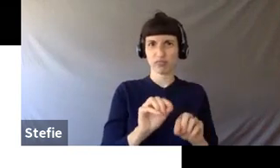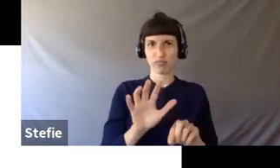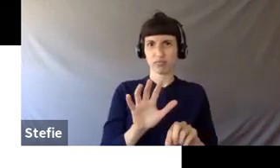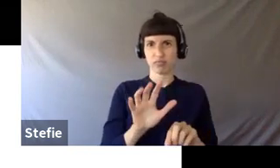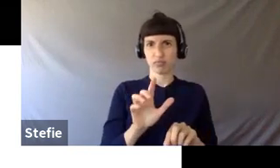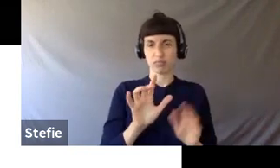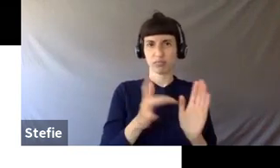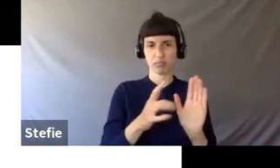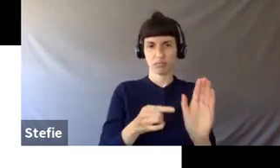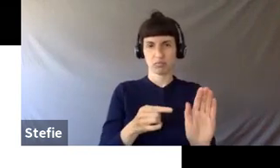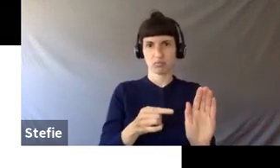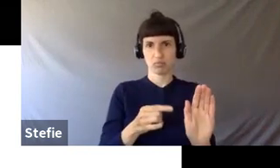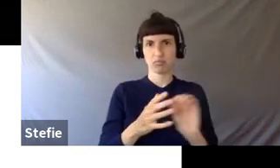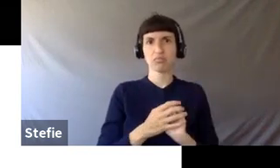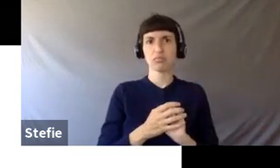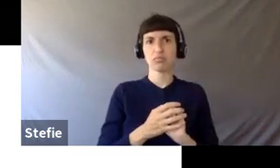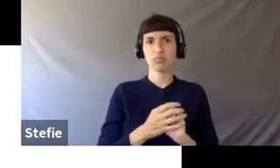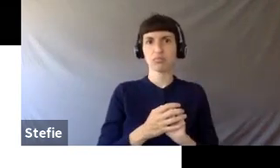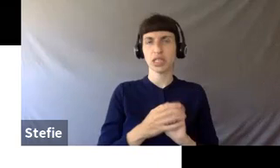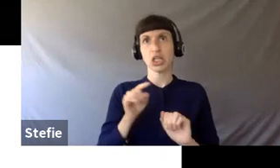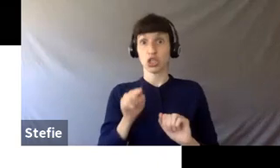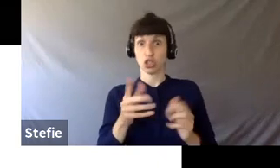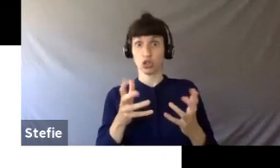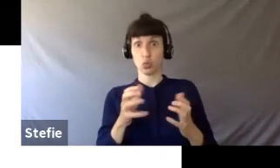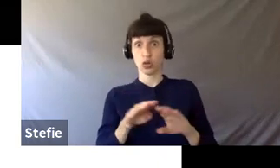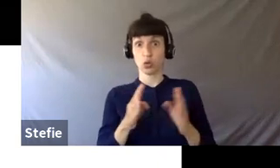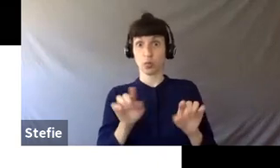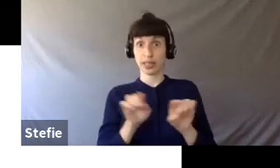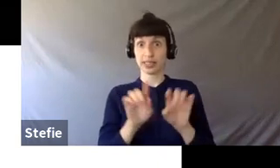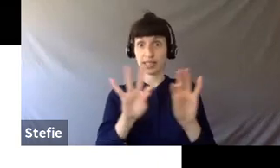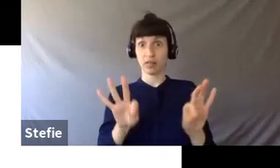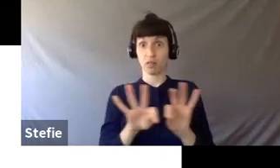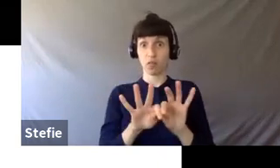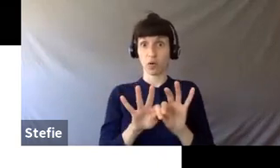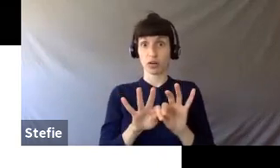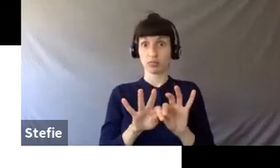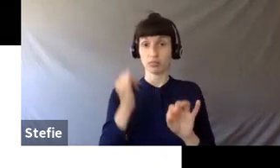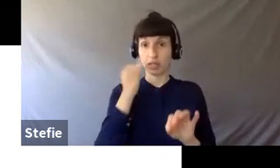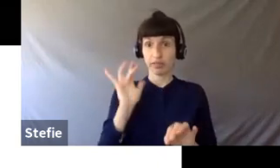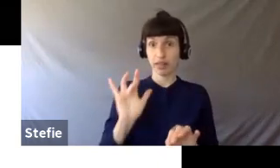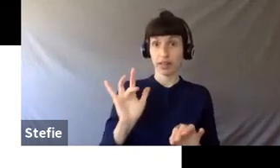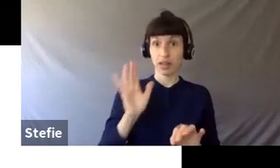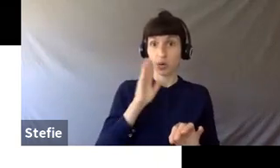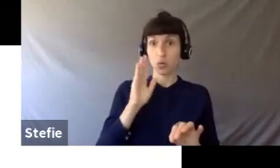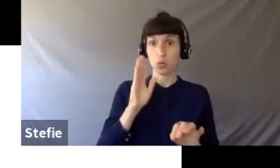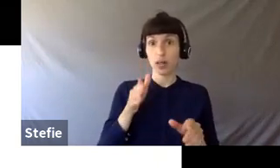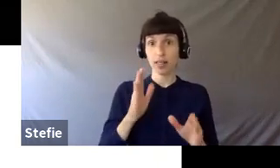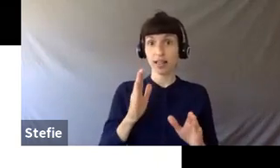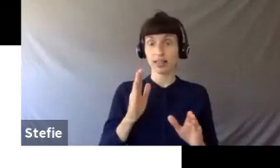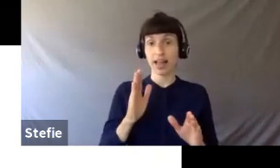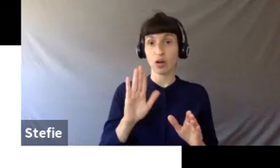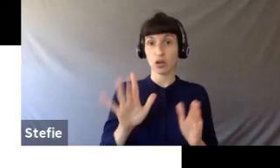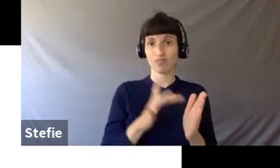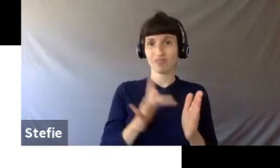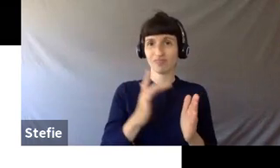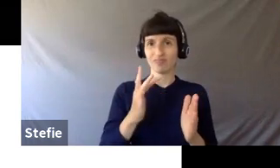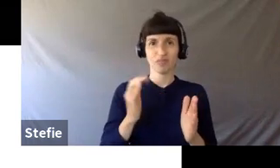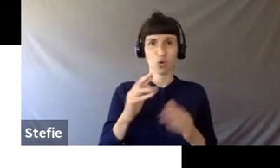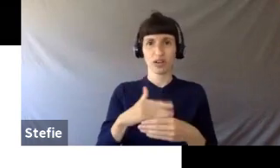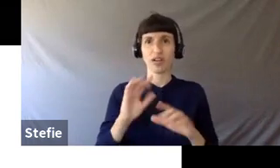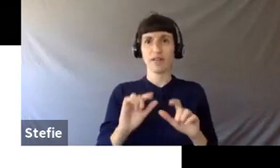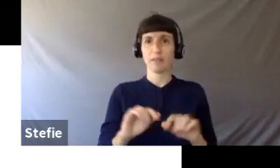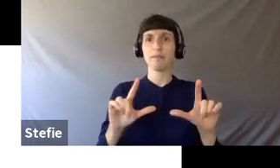and point it to the QR code which will